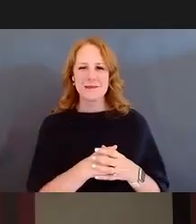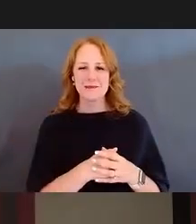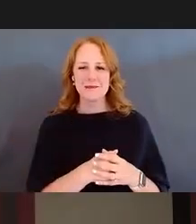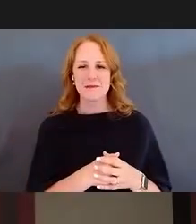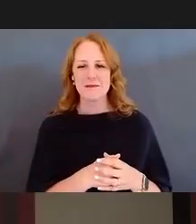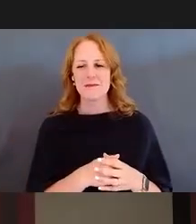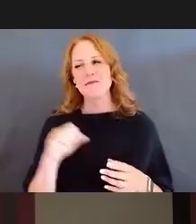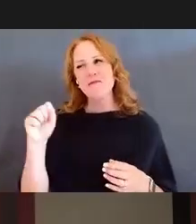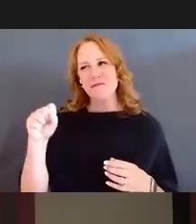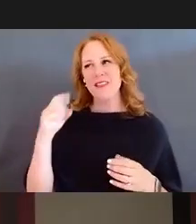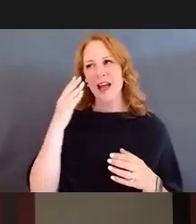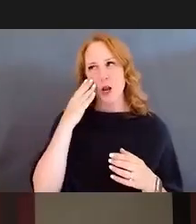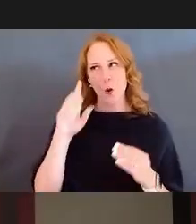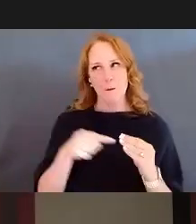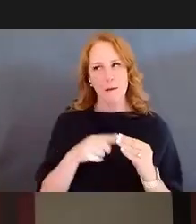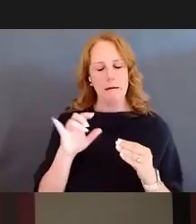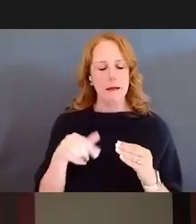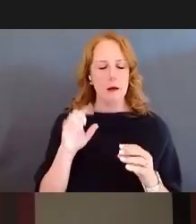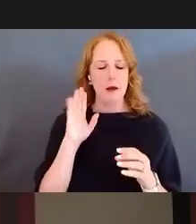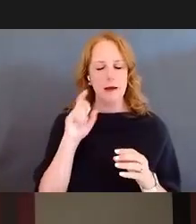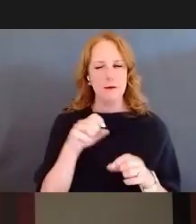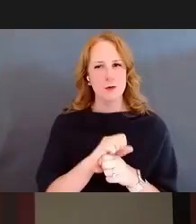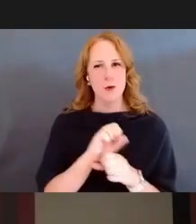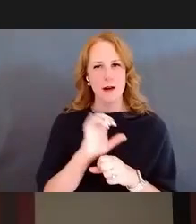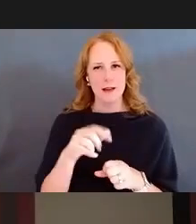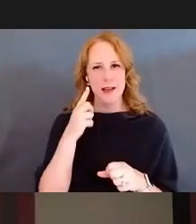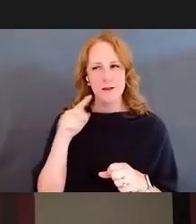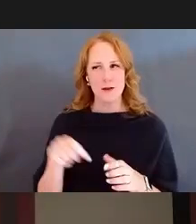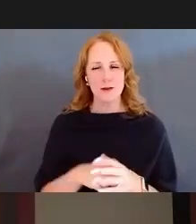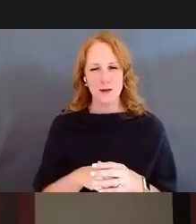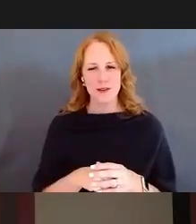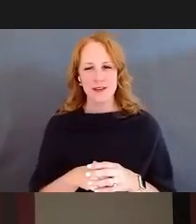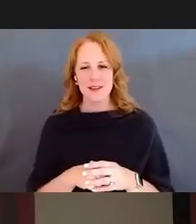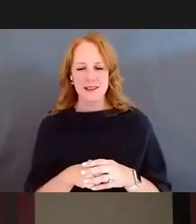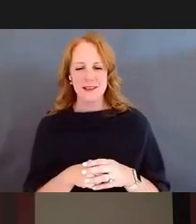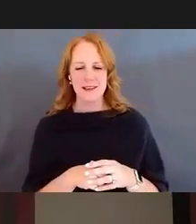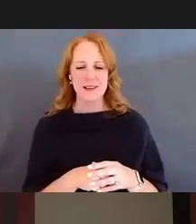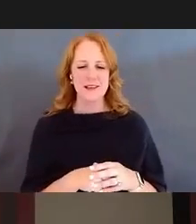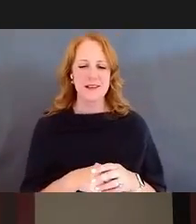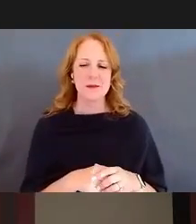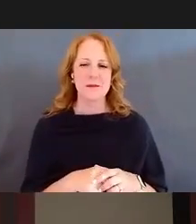you I do know about the silverware. We'll work on that for you next week for sure. Um what type of